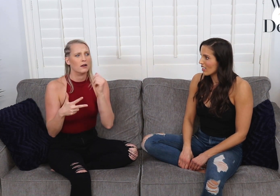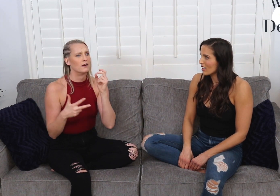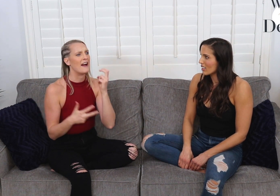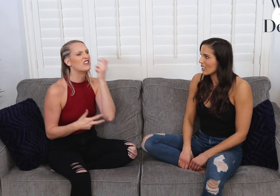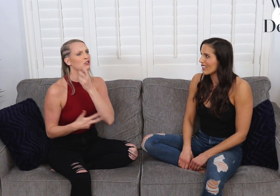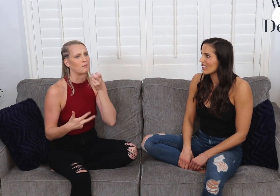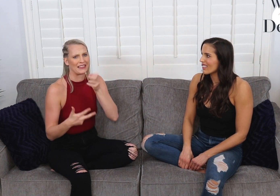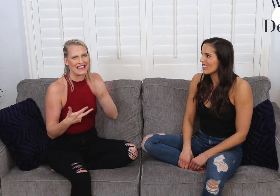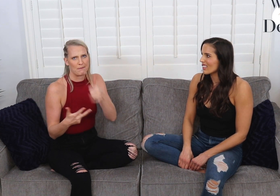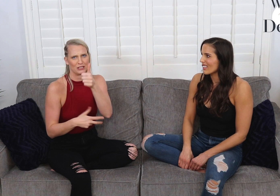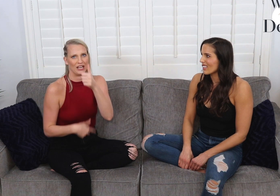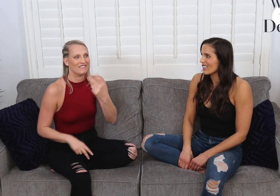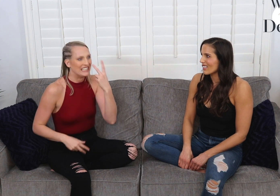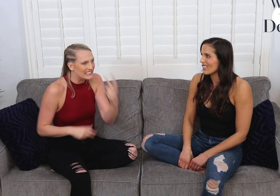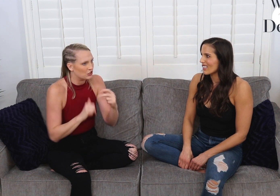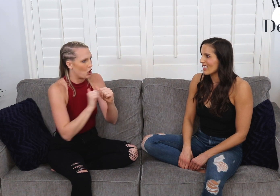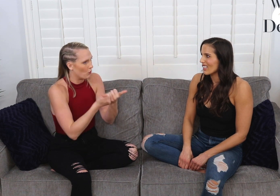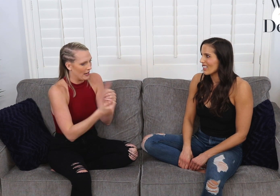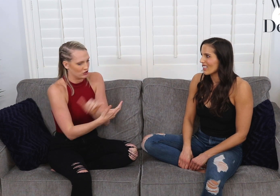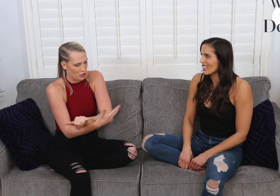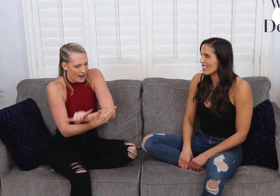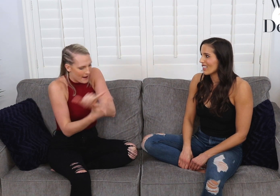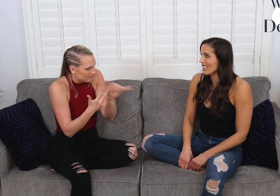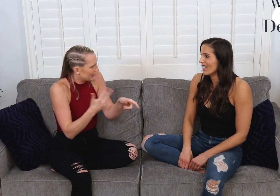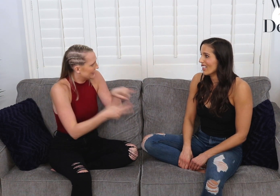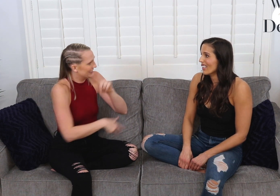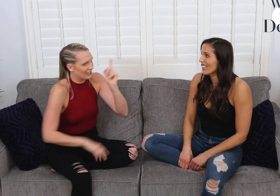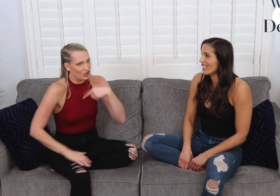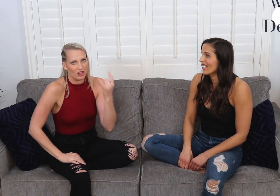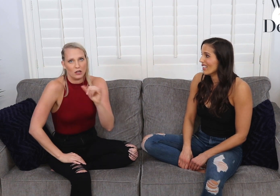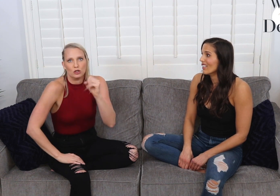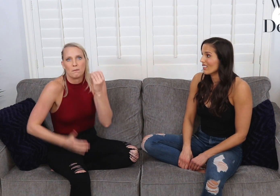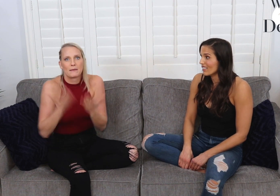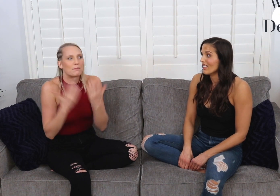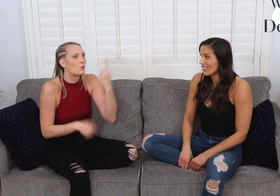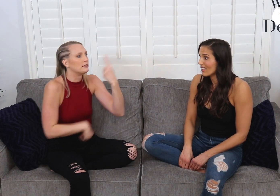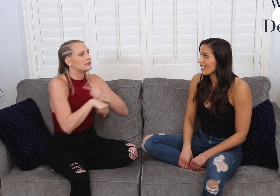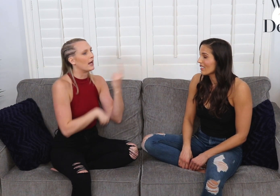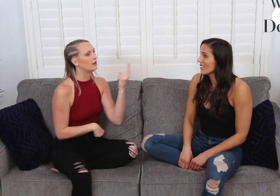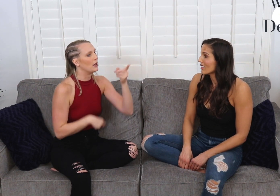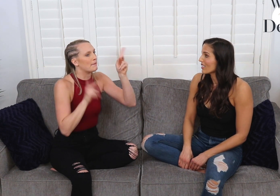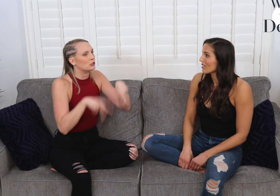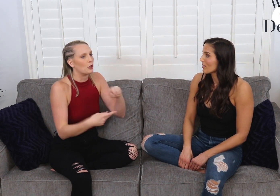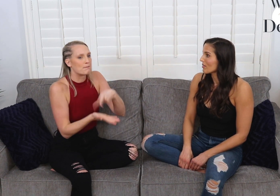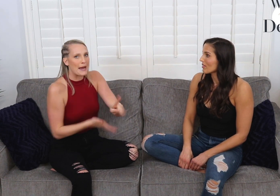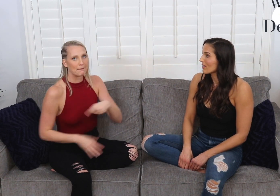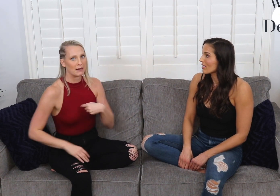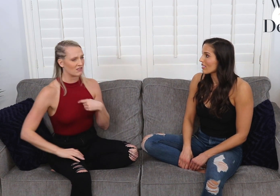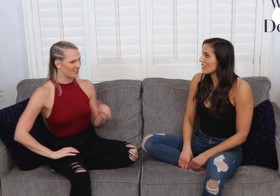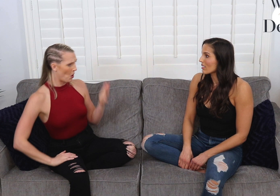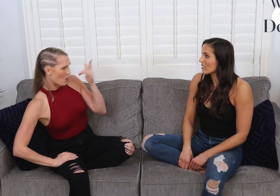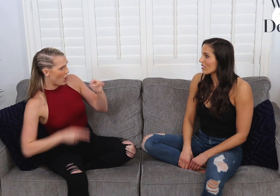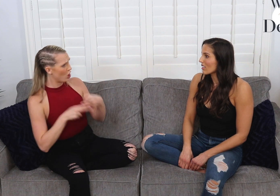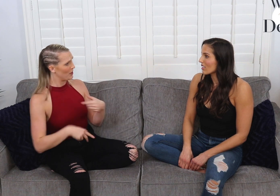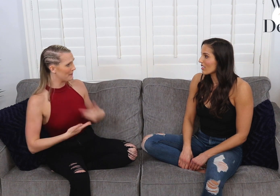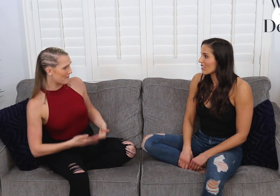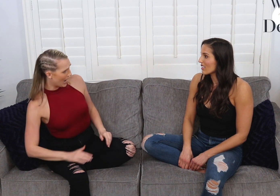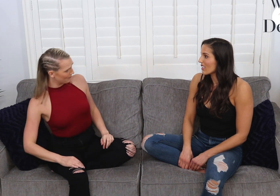try that, and see how similar all of these words look. So, maybe one day there could be a person who says, "Pay me."